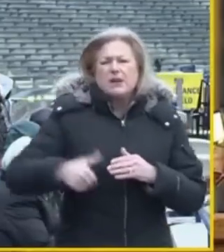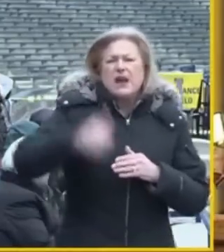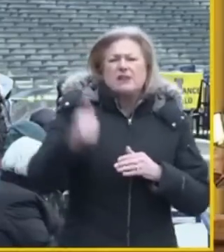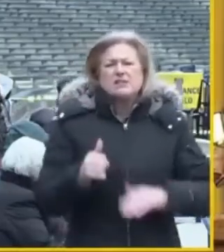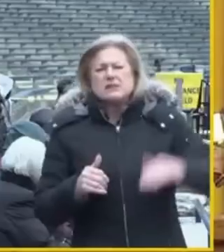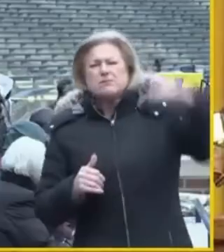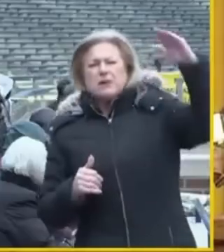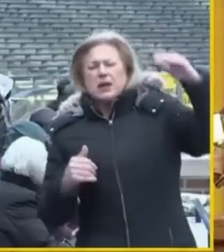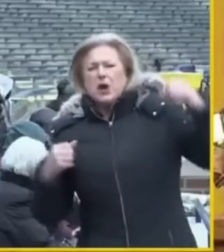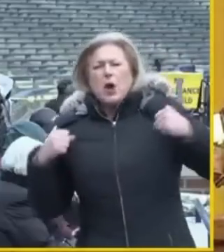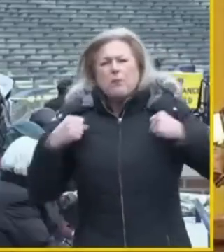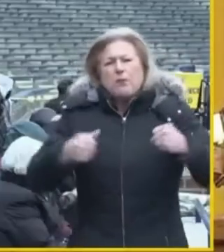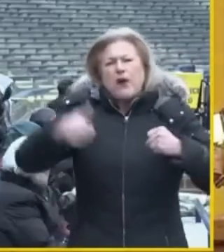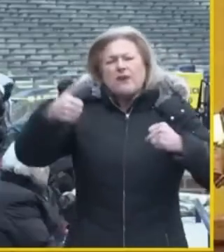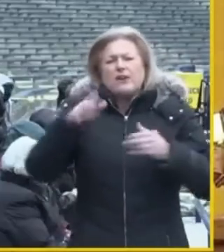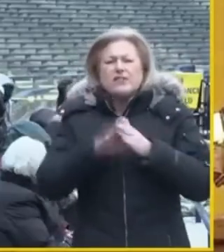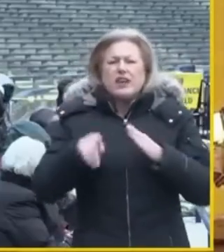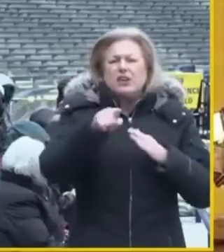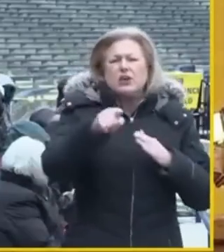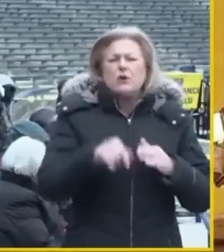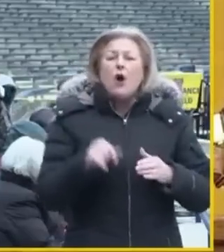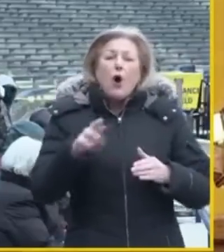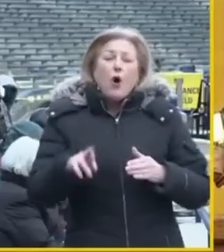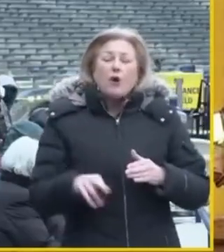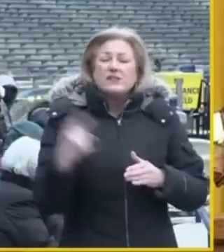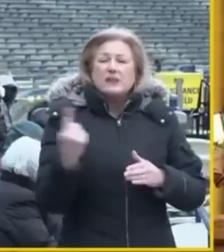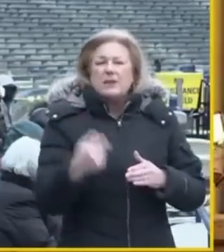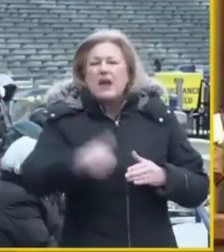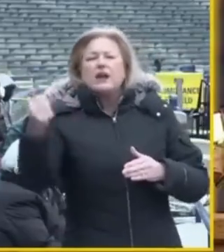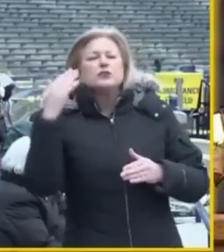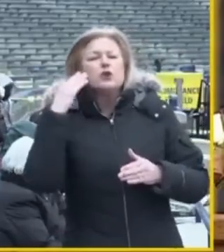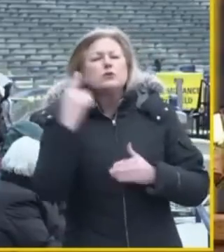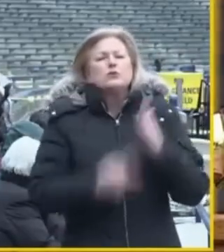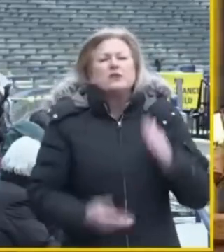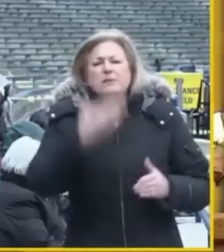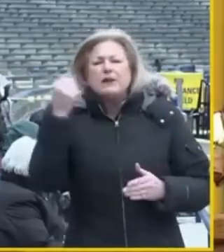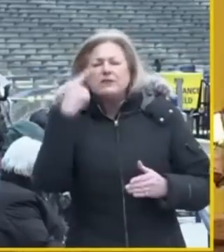or that someone else knows what's best for you, they don't.